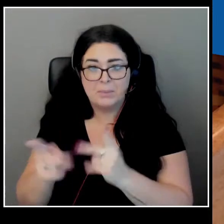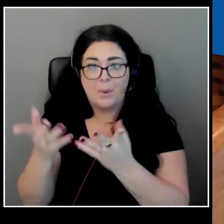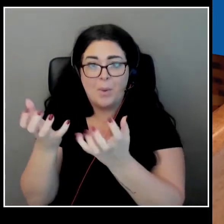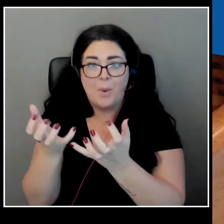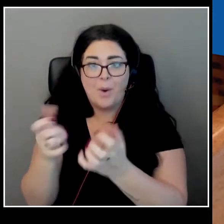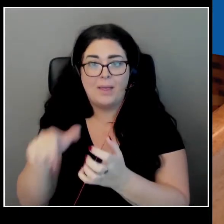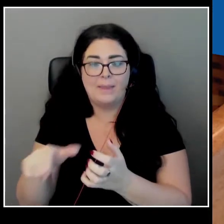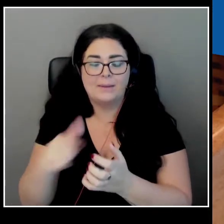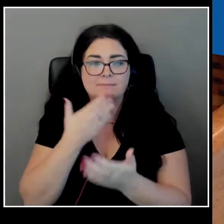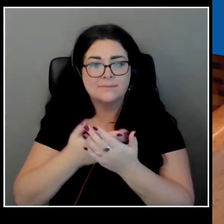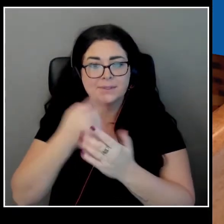from our customers.